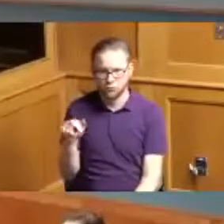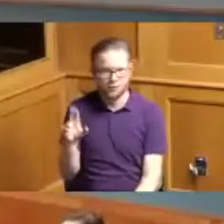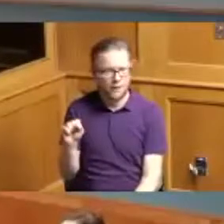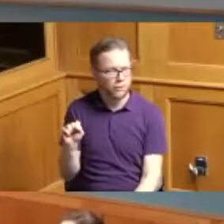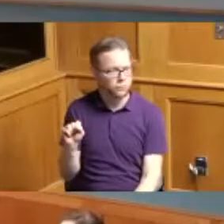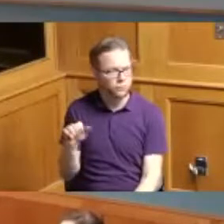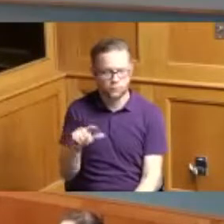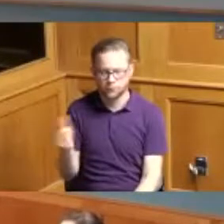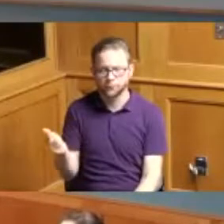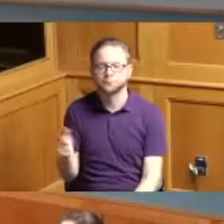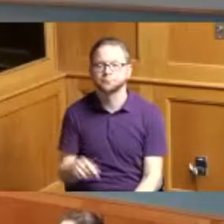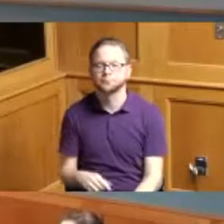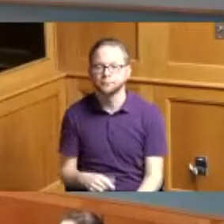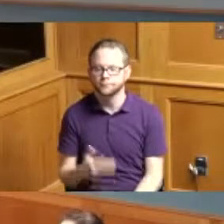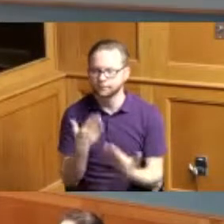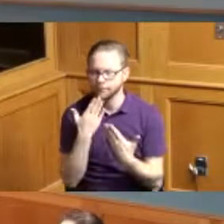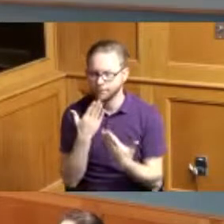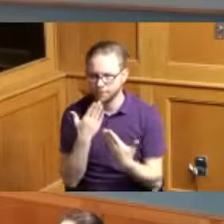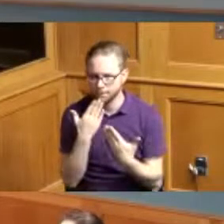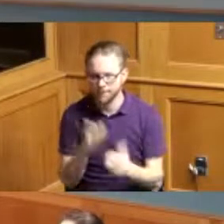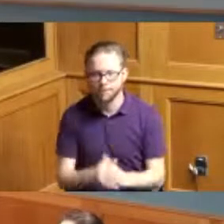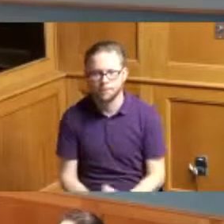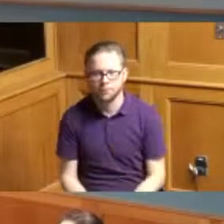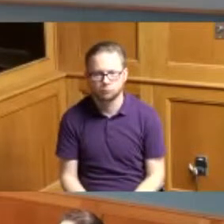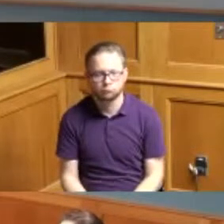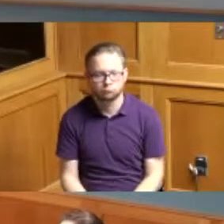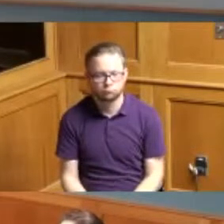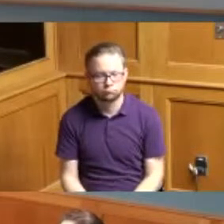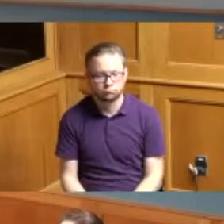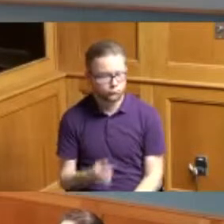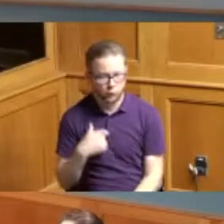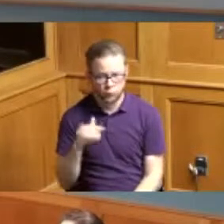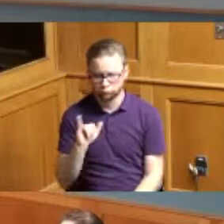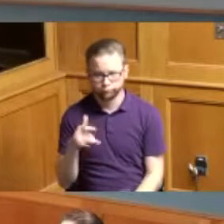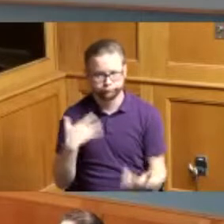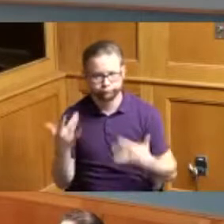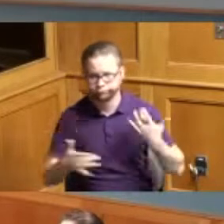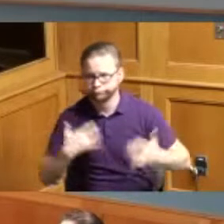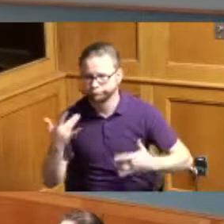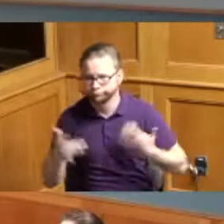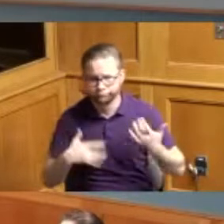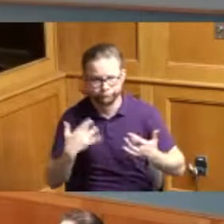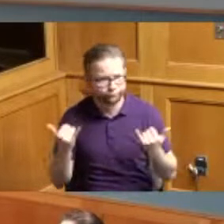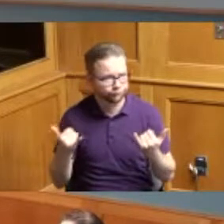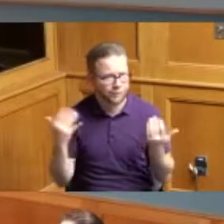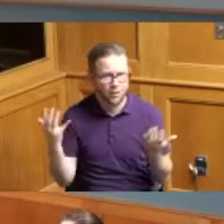thank you Madam President so I too am very excited about the opportunity to celebrate the win